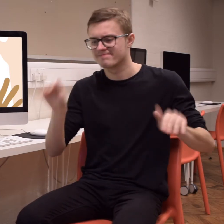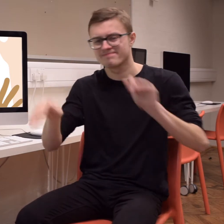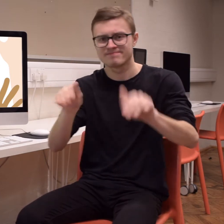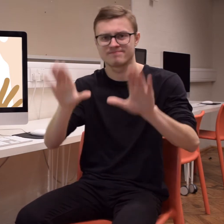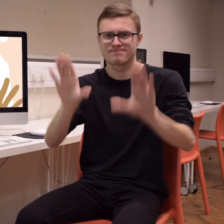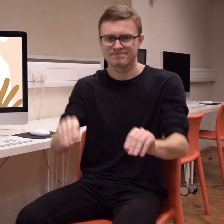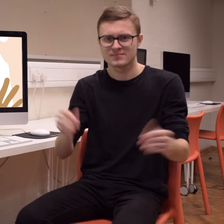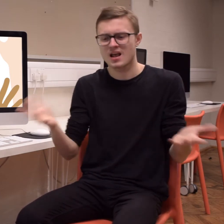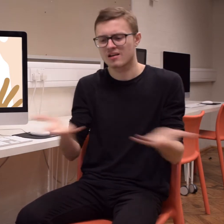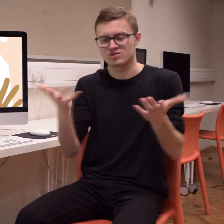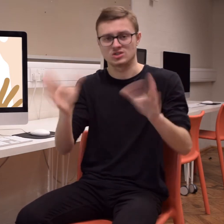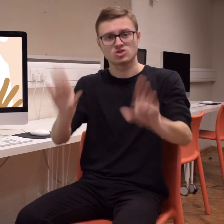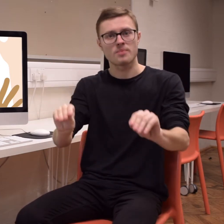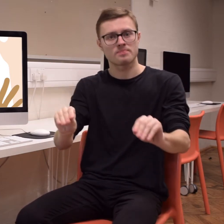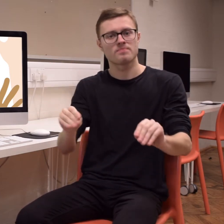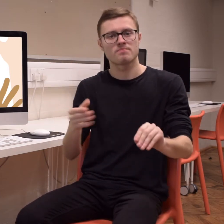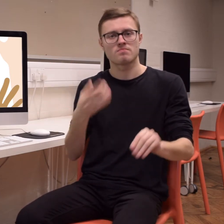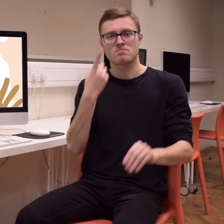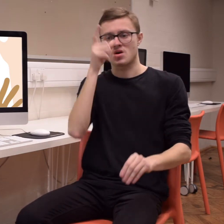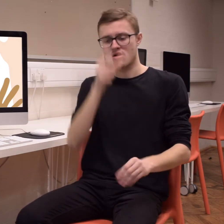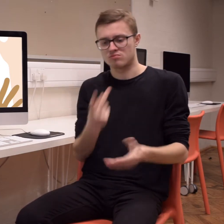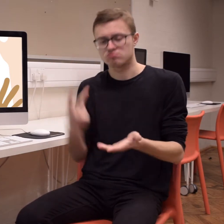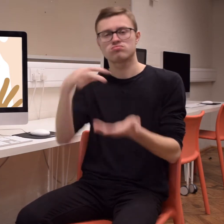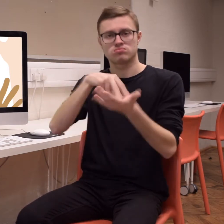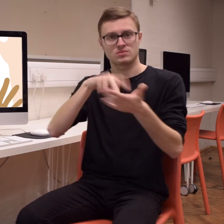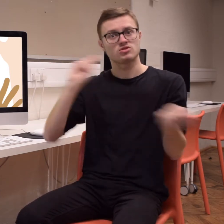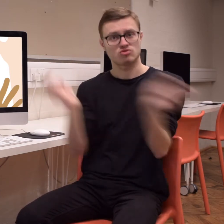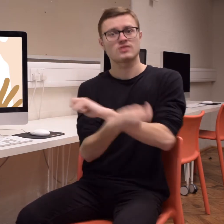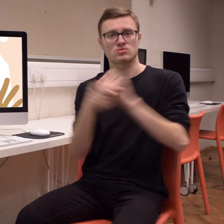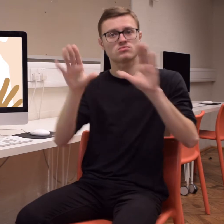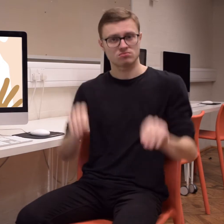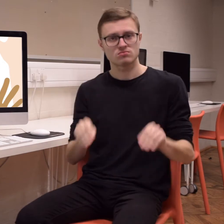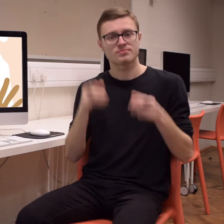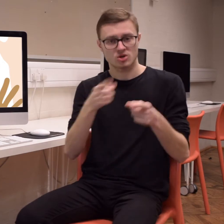stop the bullying. It only takes one person to start making a big change.